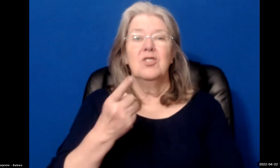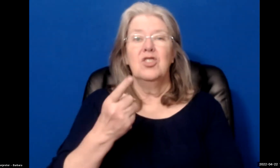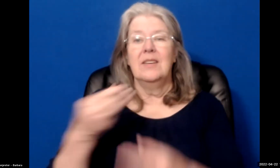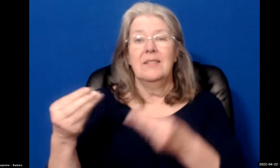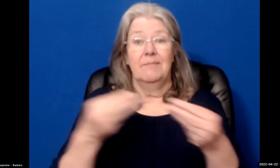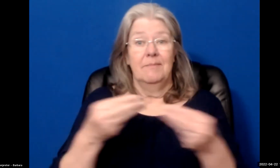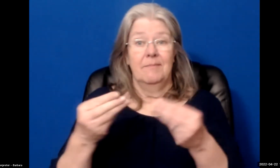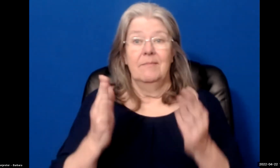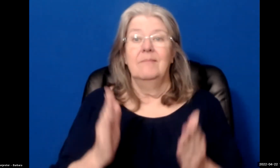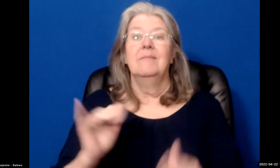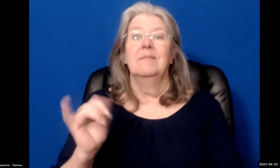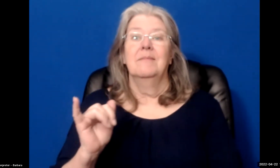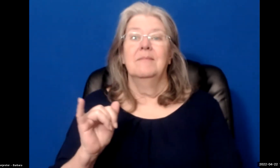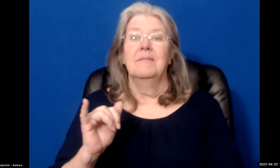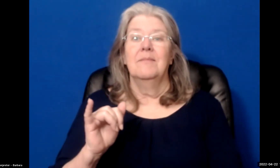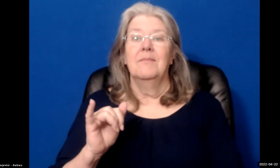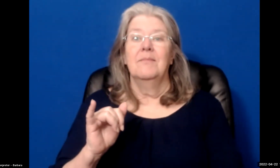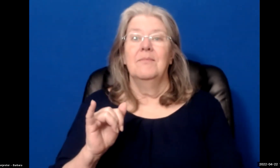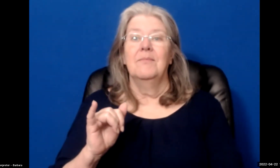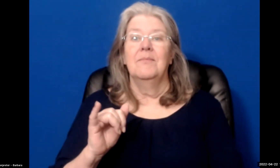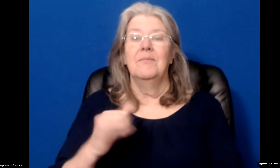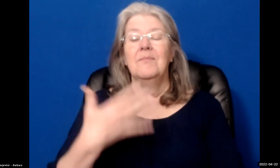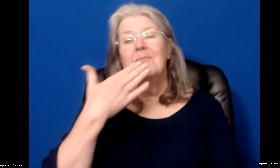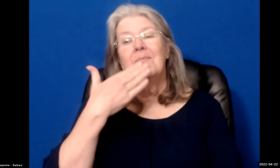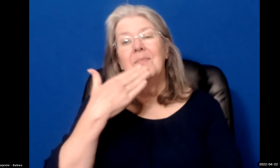Peggy Holtz: Thank you Matt.